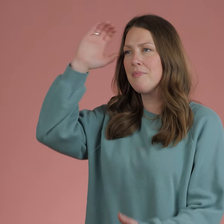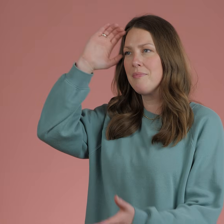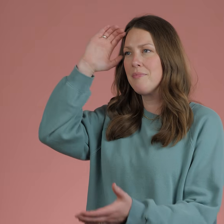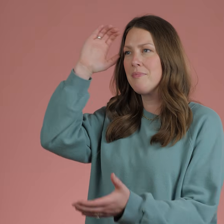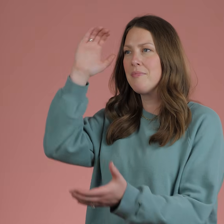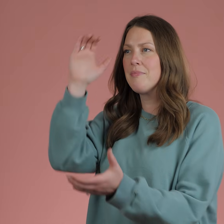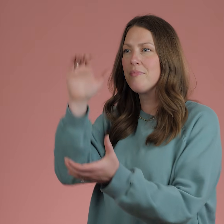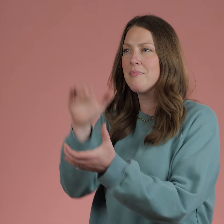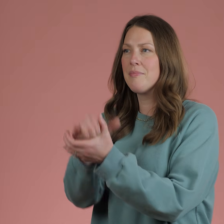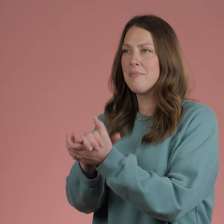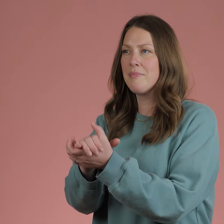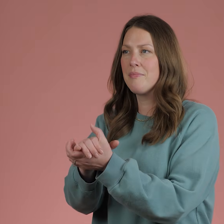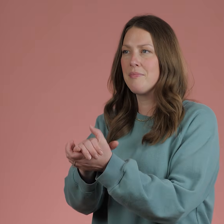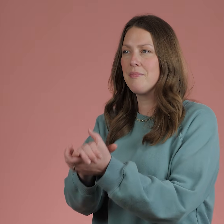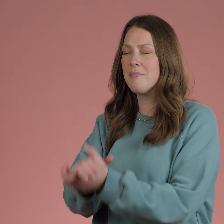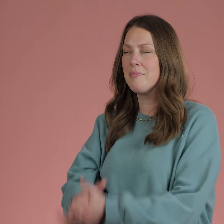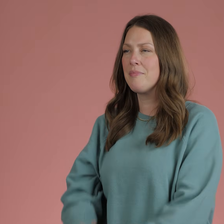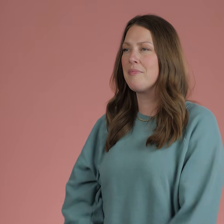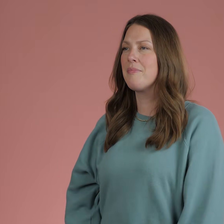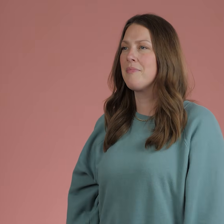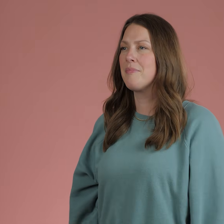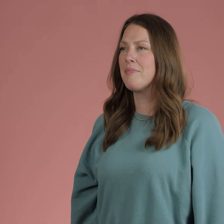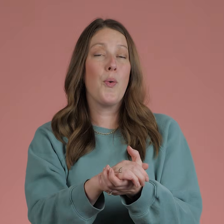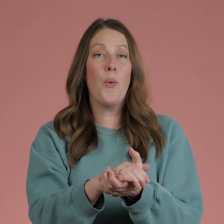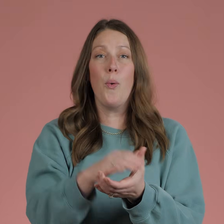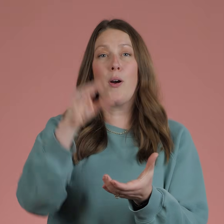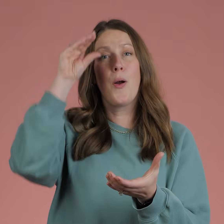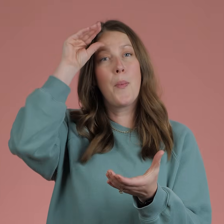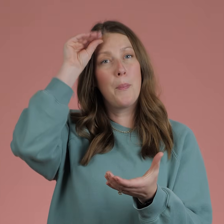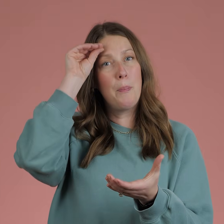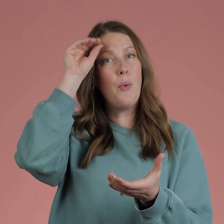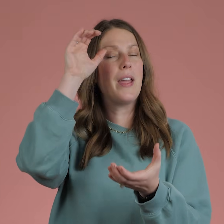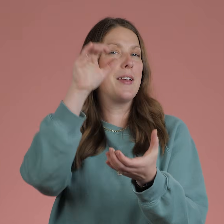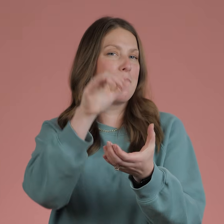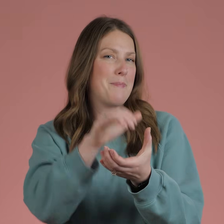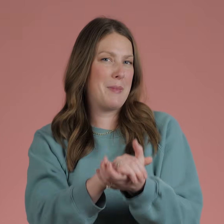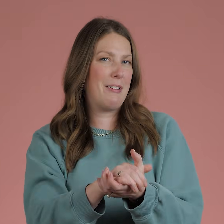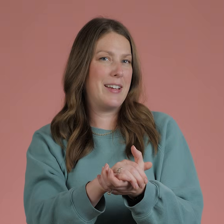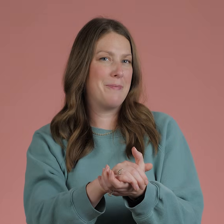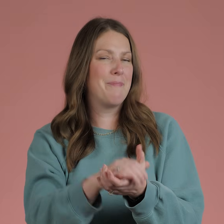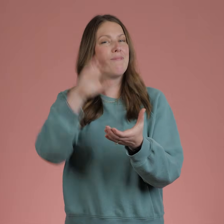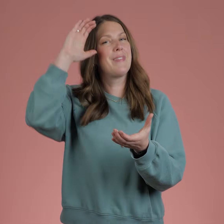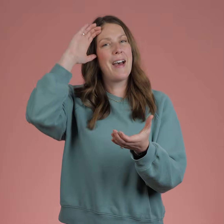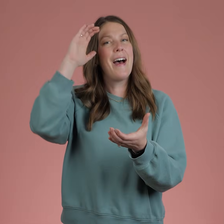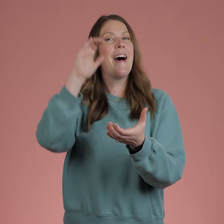You have the C-shaped hand coming down to married or boy married.